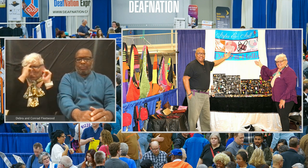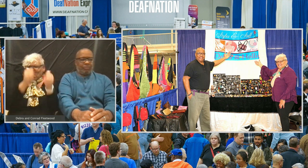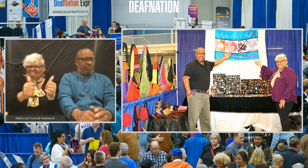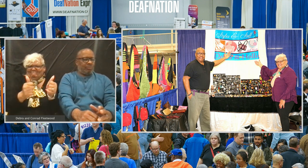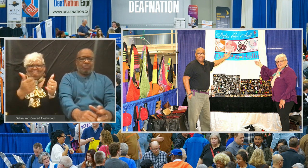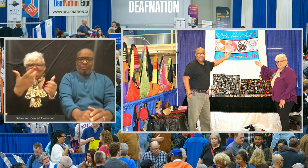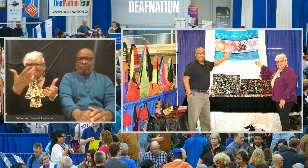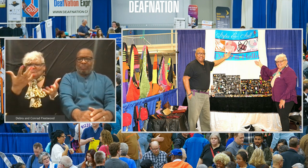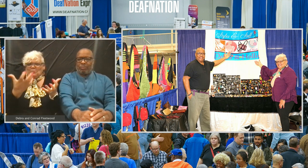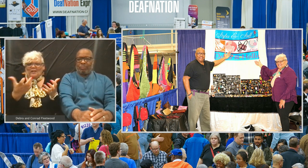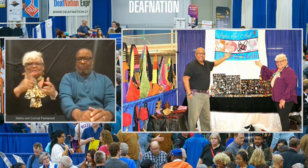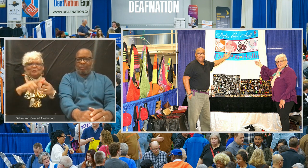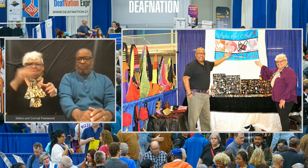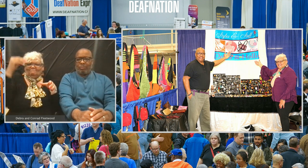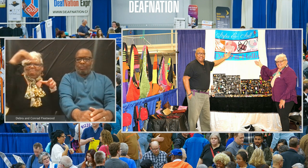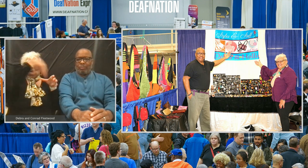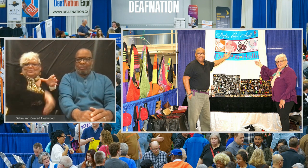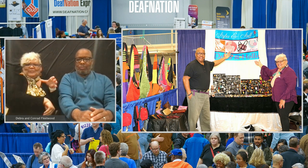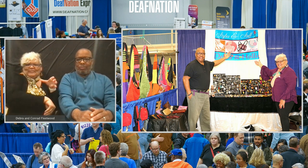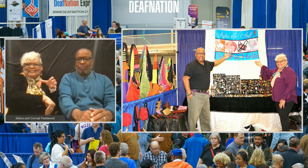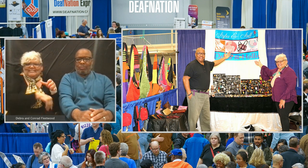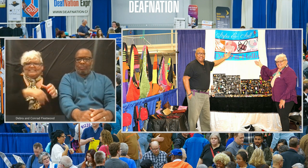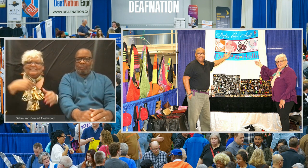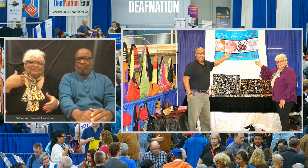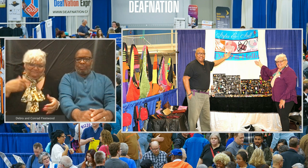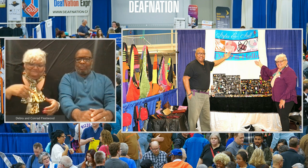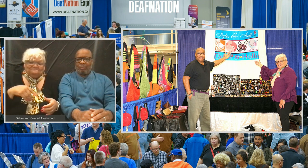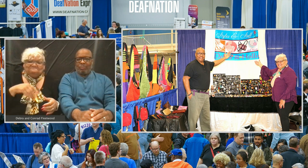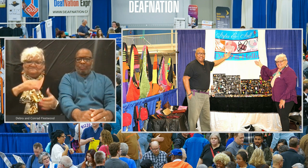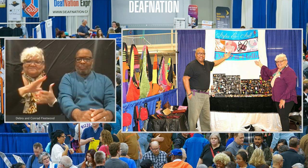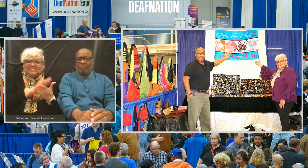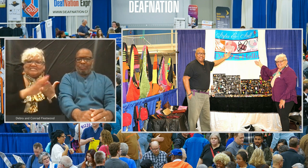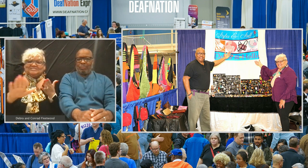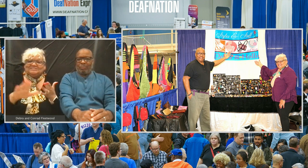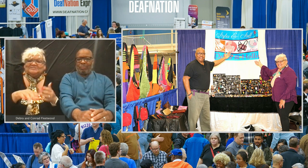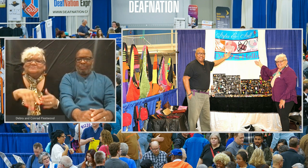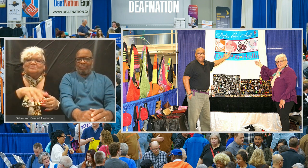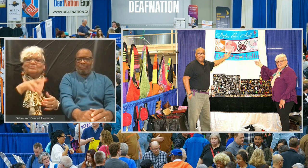It’s up to you what you want to put in. They’re nice.